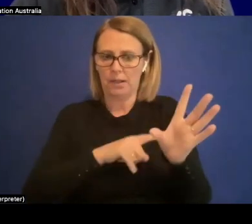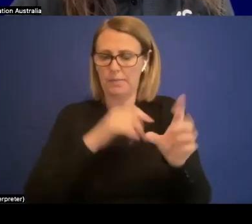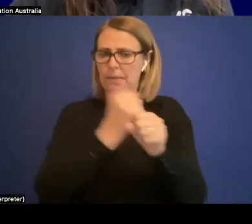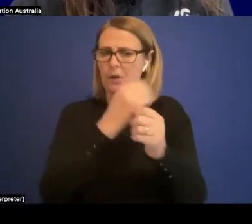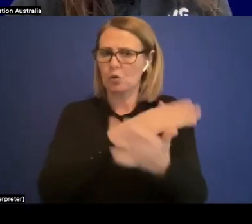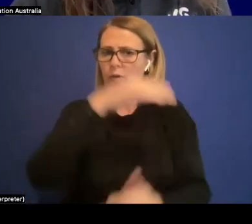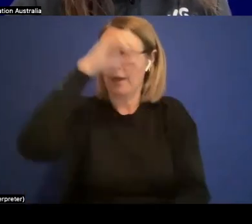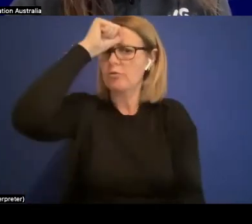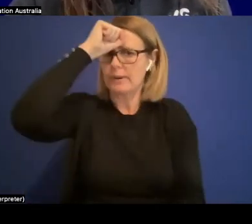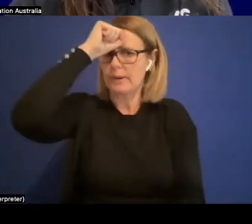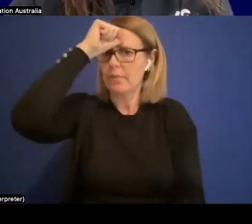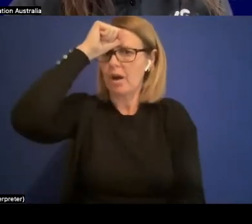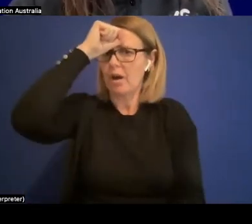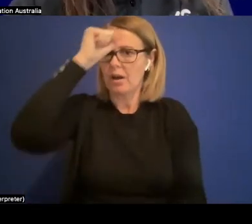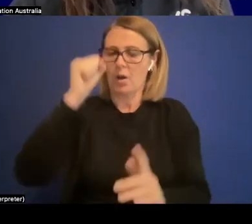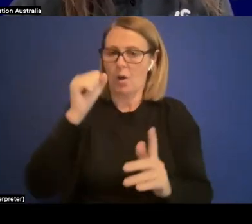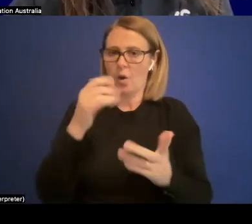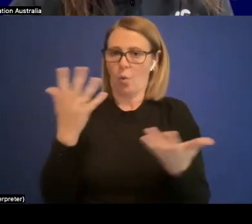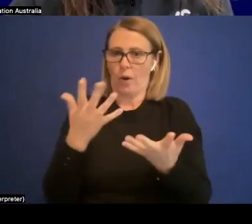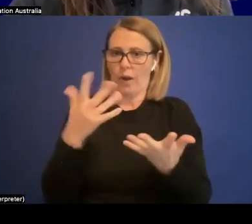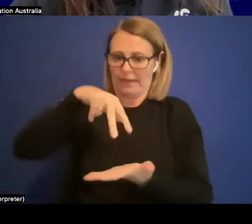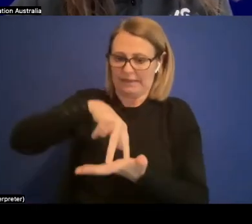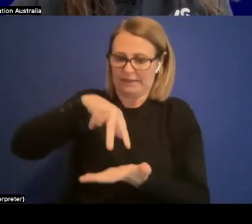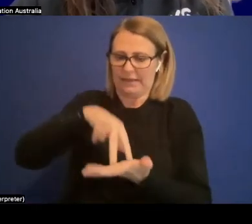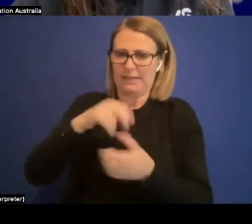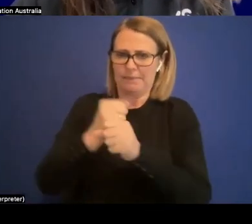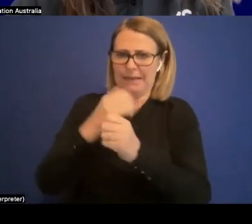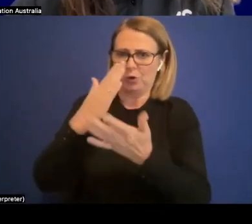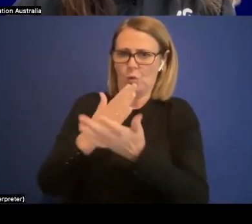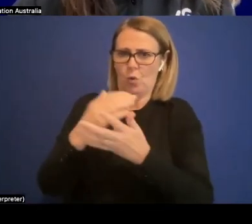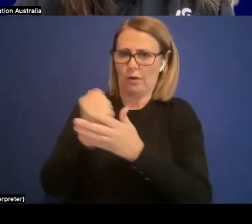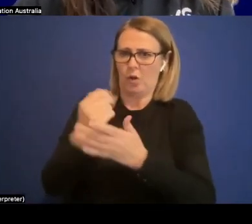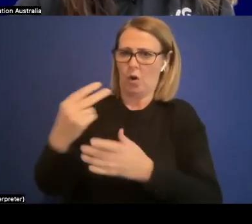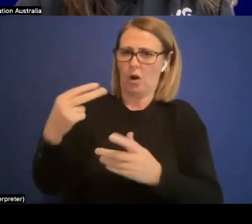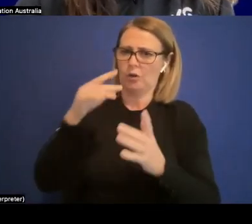positioning doesn't result in light shining into Billy’s eyes, so therefore reducing